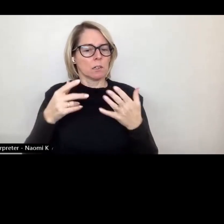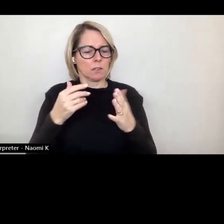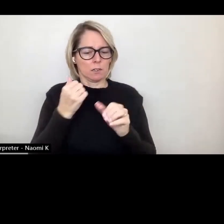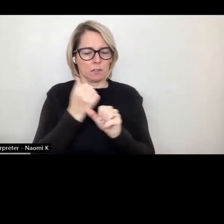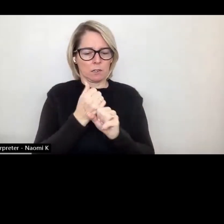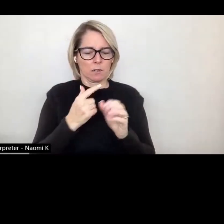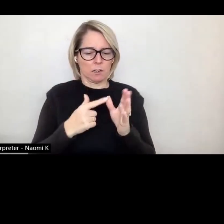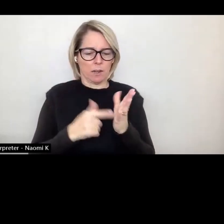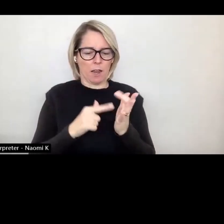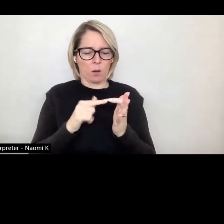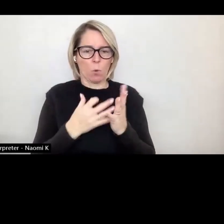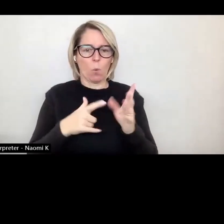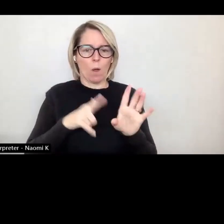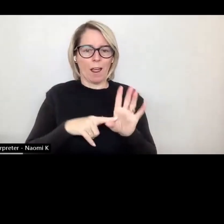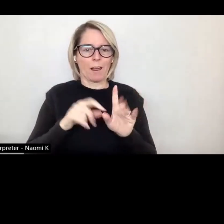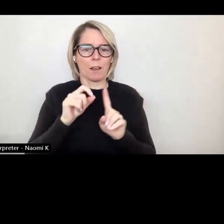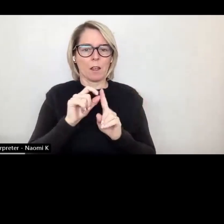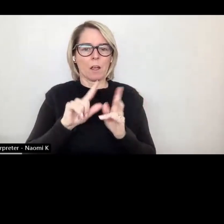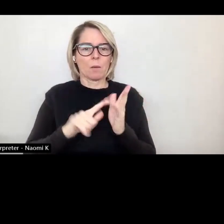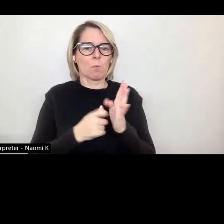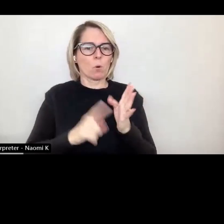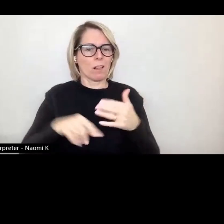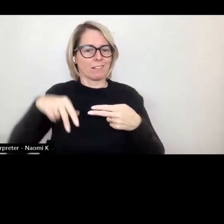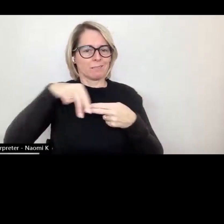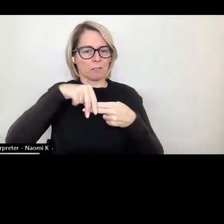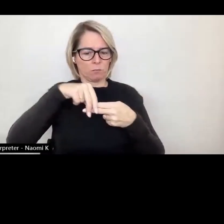Can this be fixed, please? We will look into that.